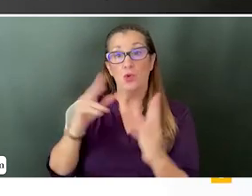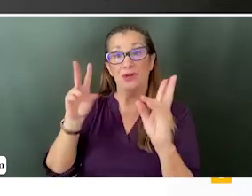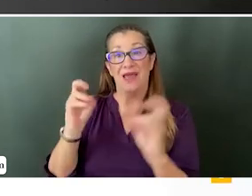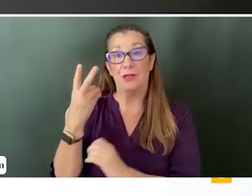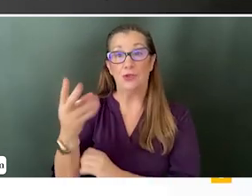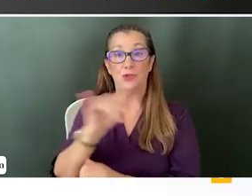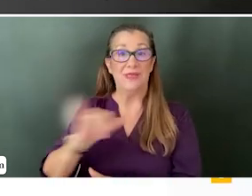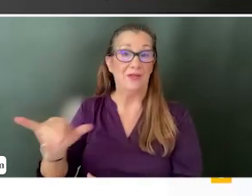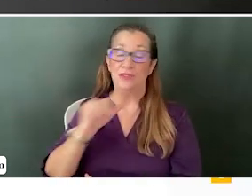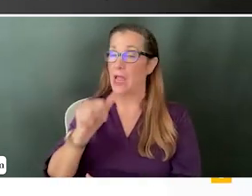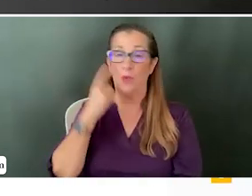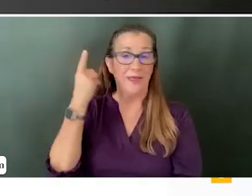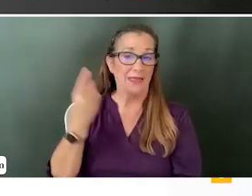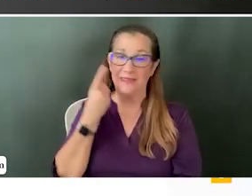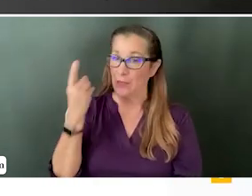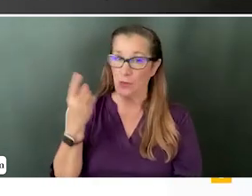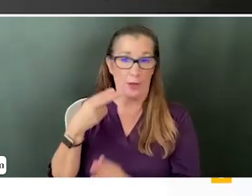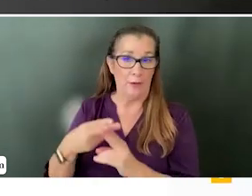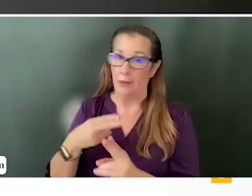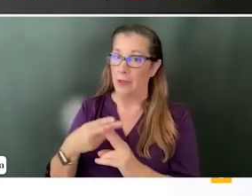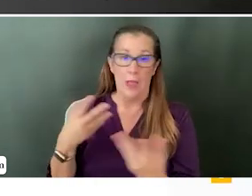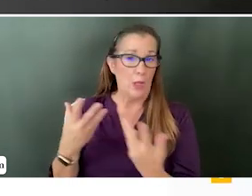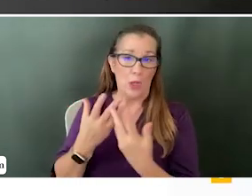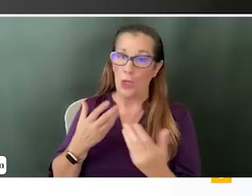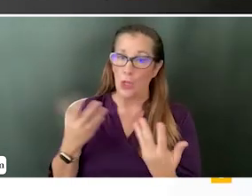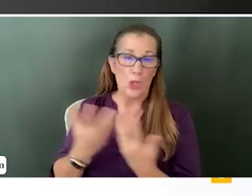I would not consider it compliant, at least for visual impairments.